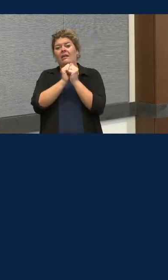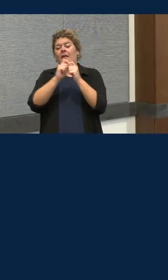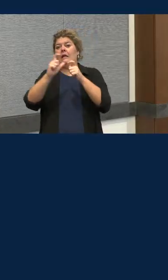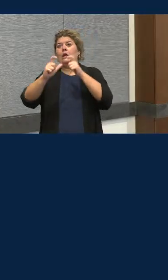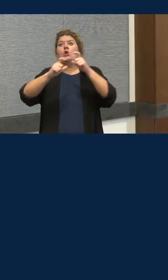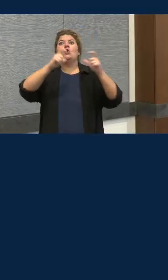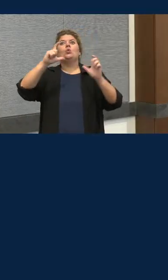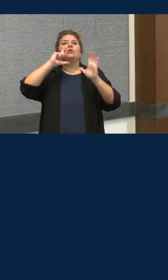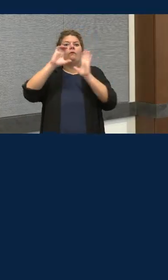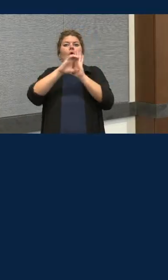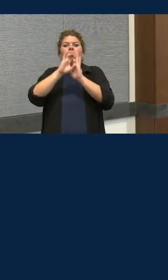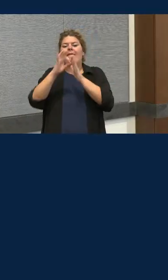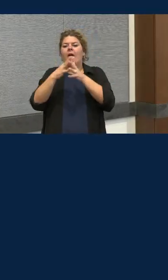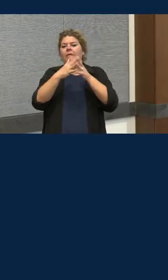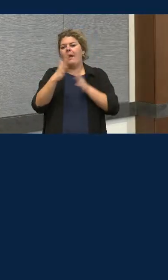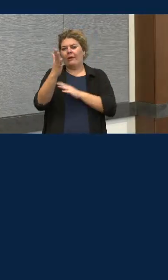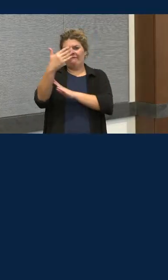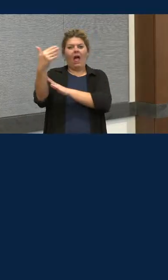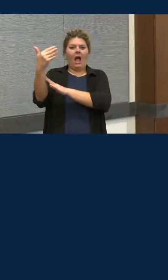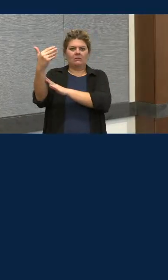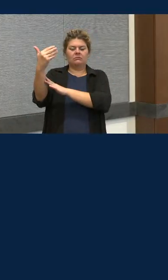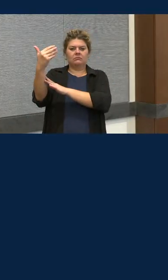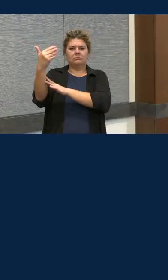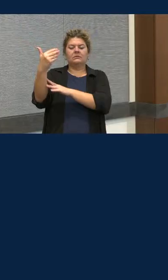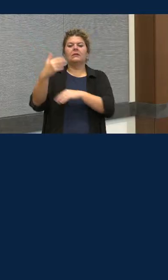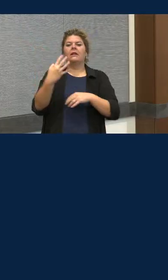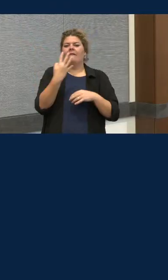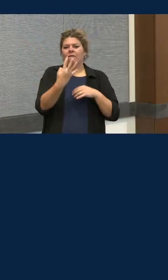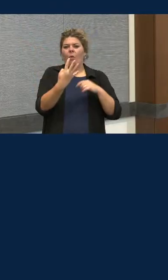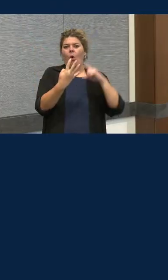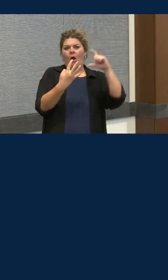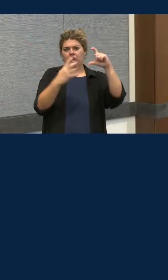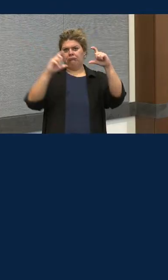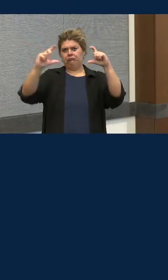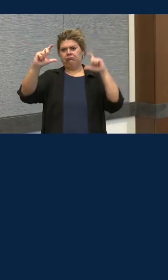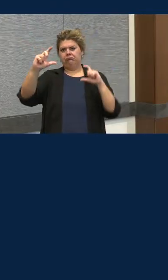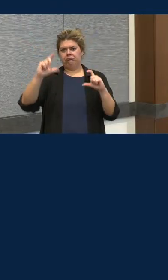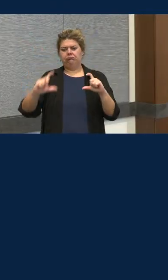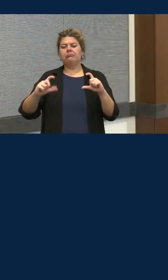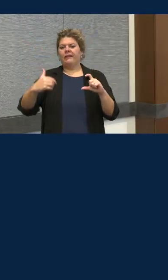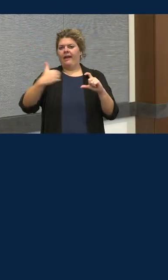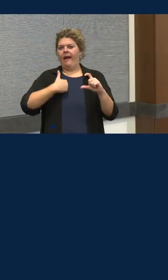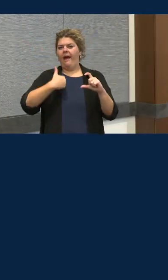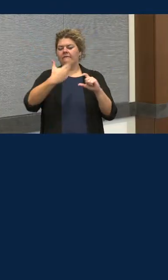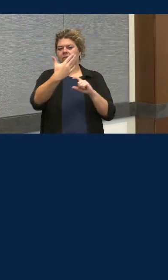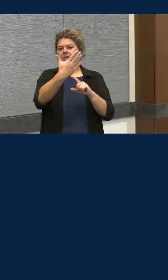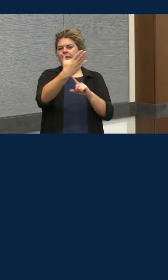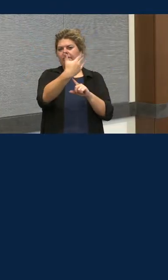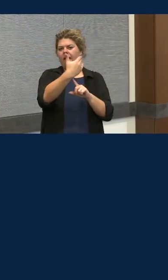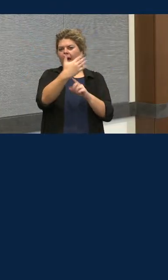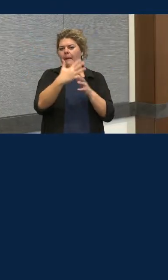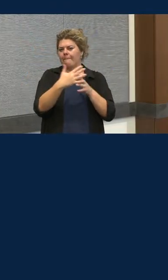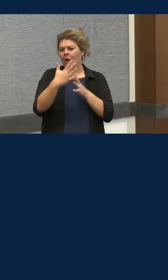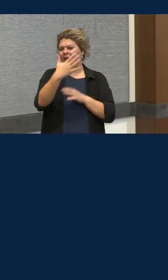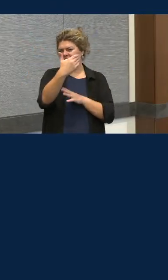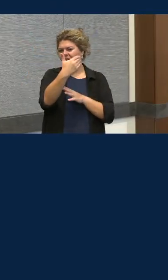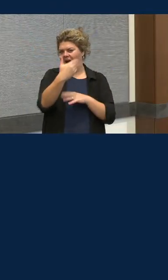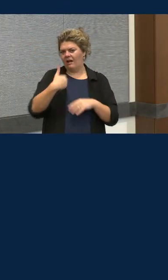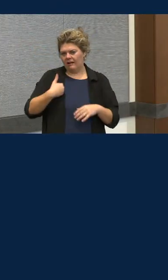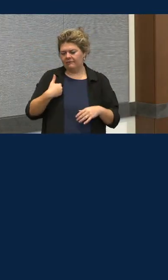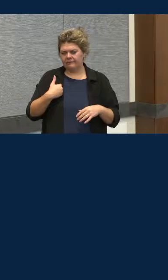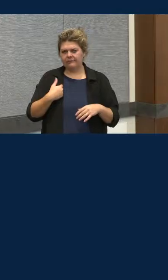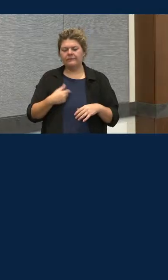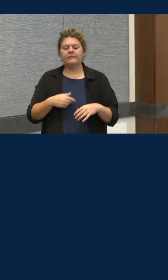And each of the four sections